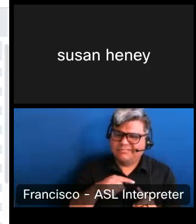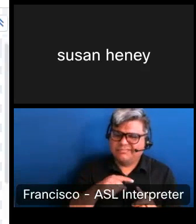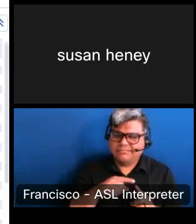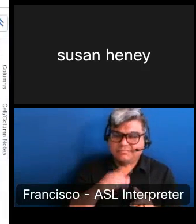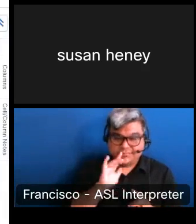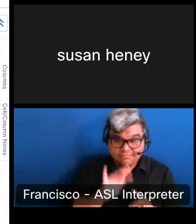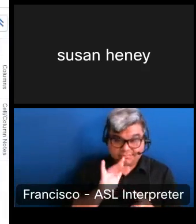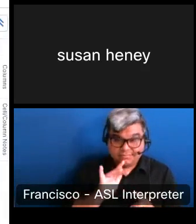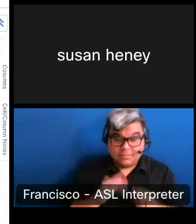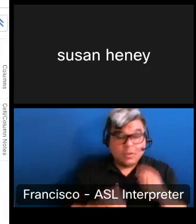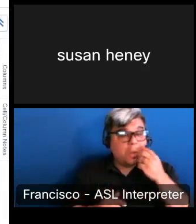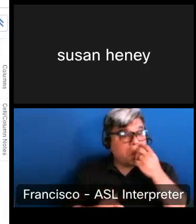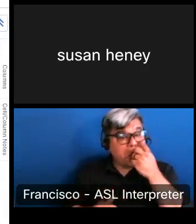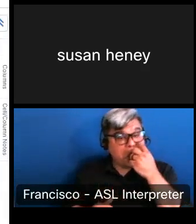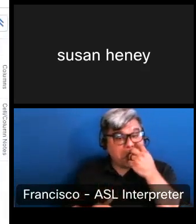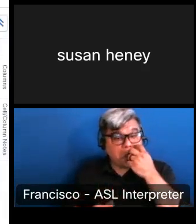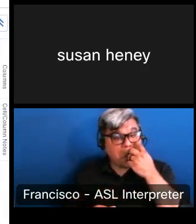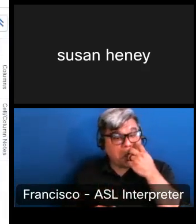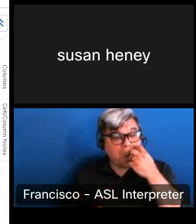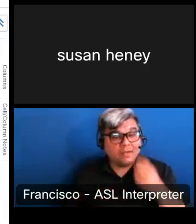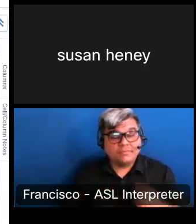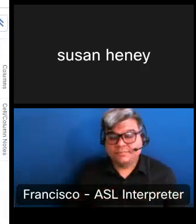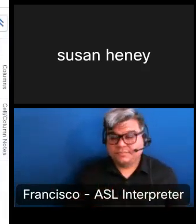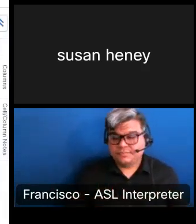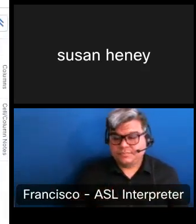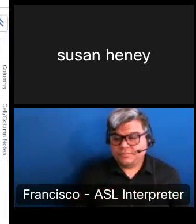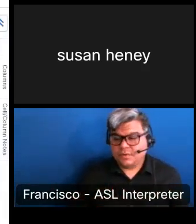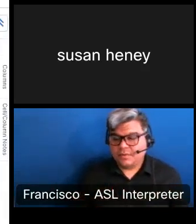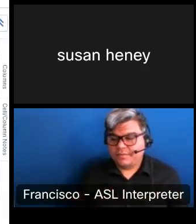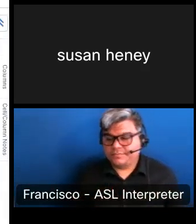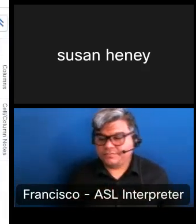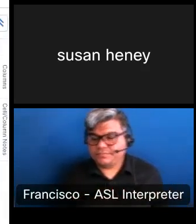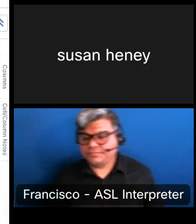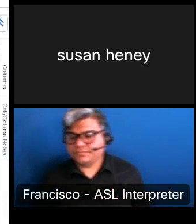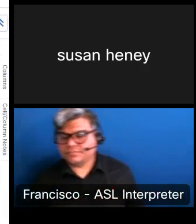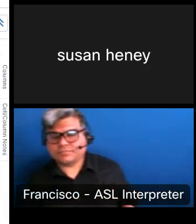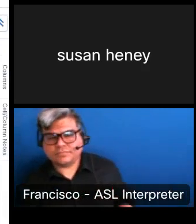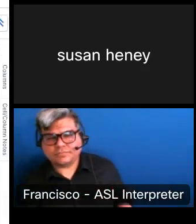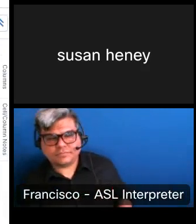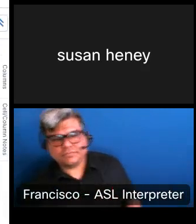this table. Okay? Now here's the table, but let me